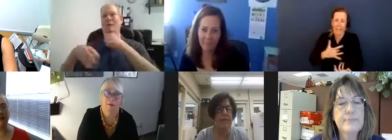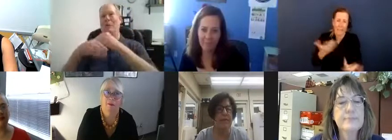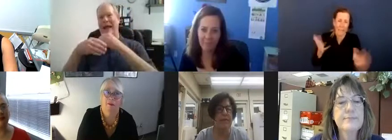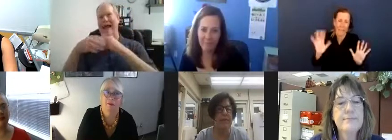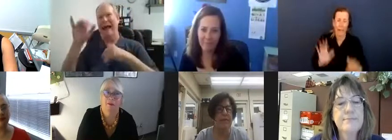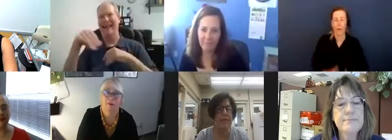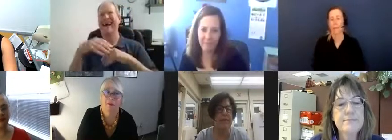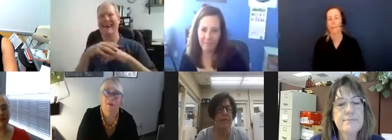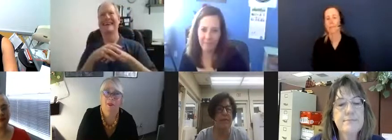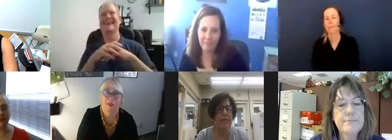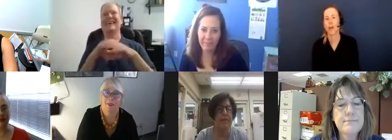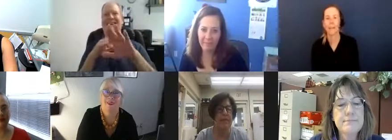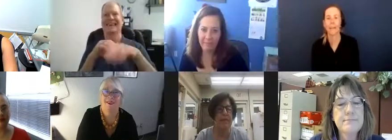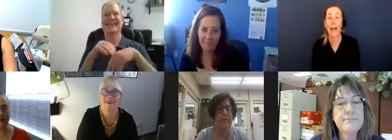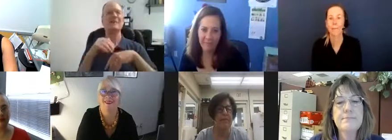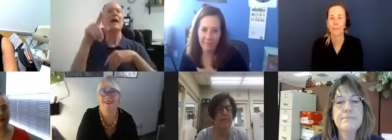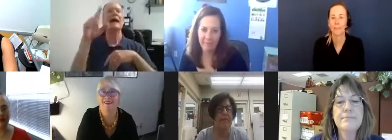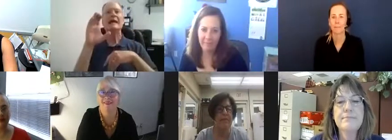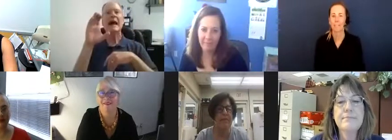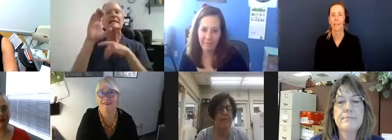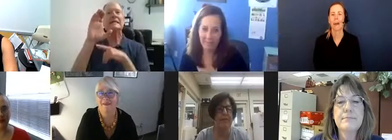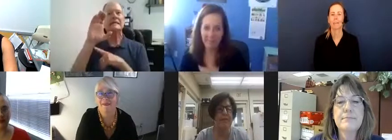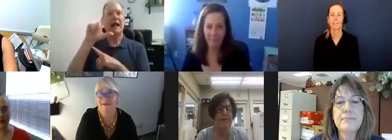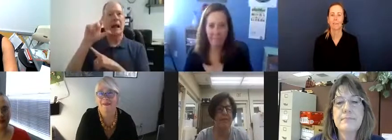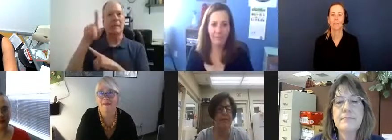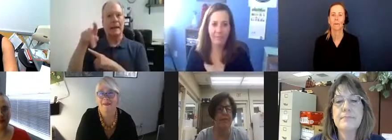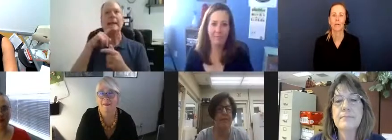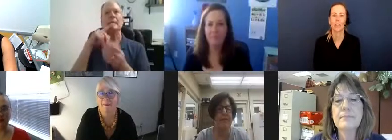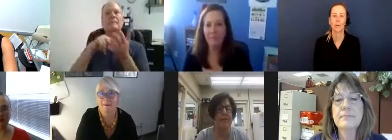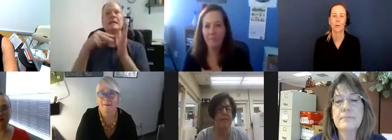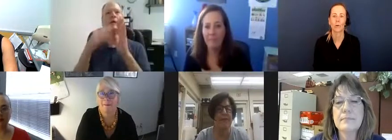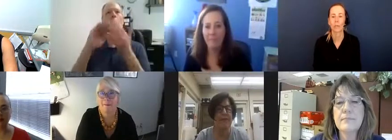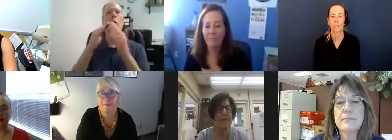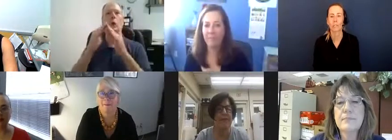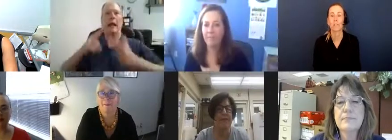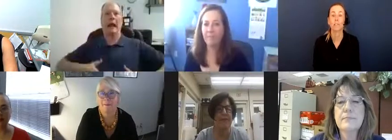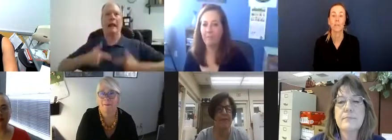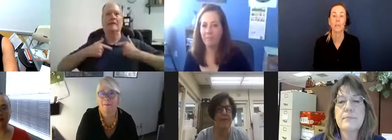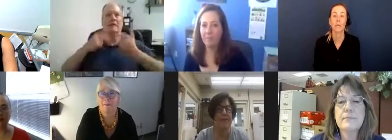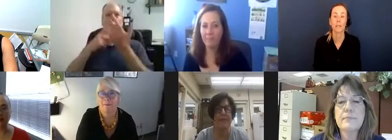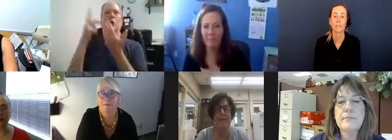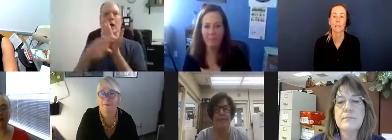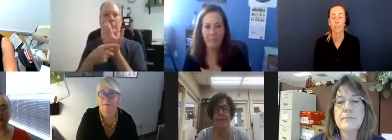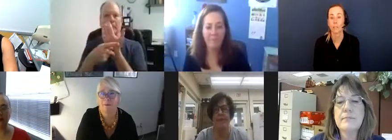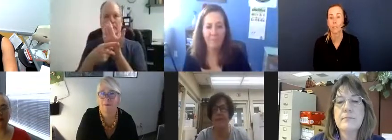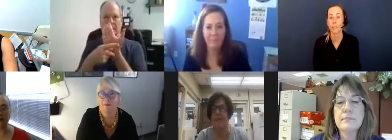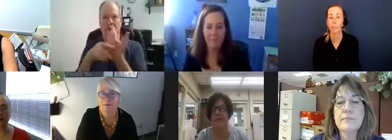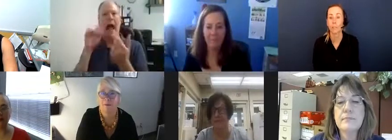Tom: I planned on adding more information. CLP stands for Community Living Program.